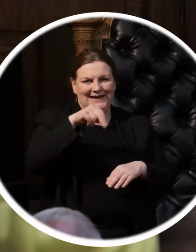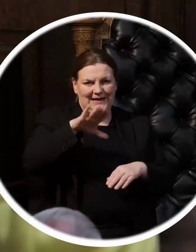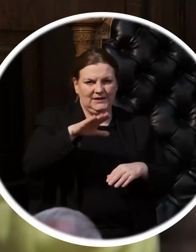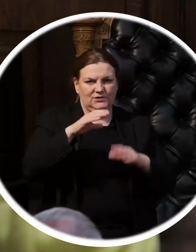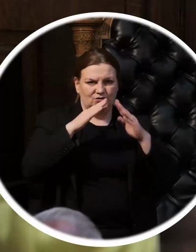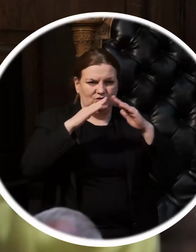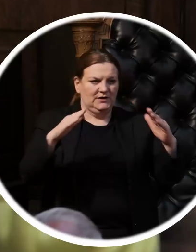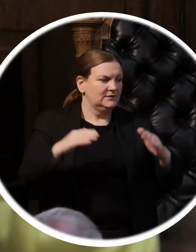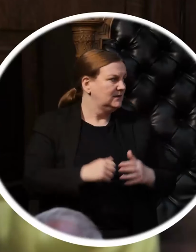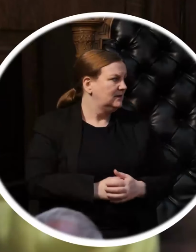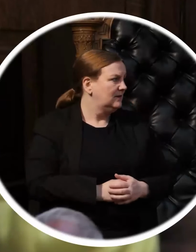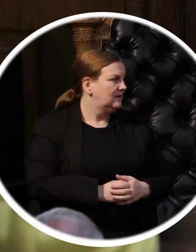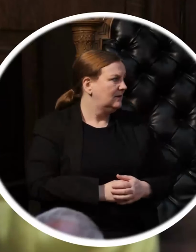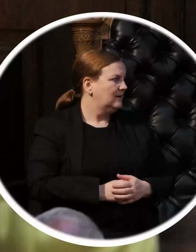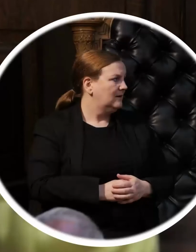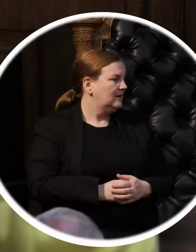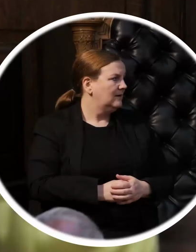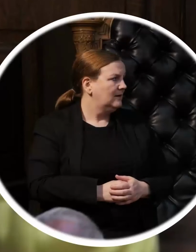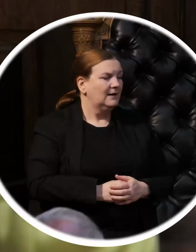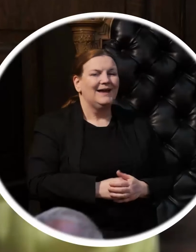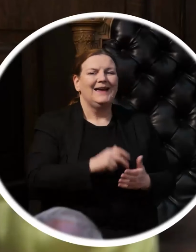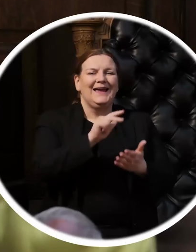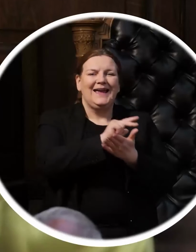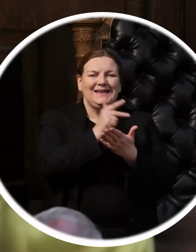Where am I, sorry I have the date in here, in 1884.